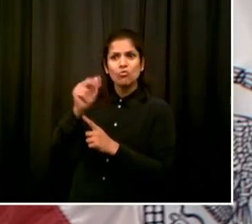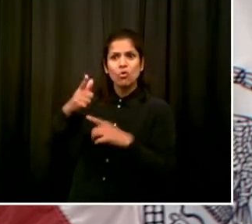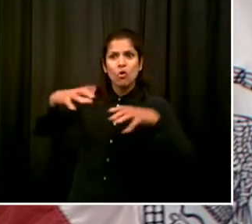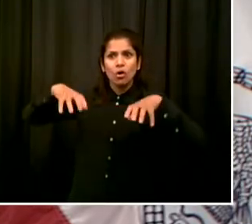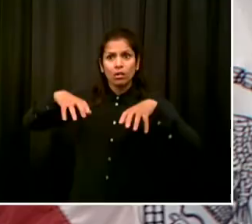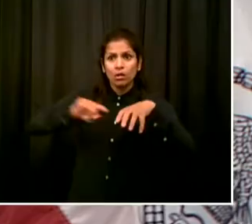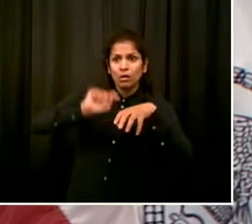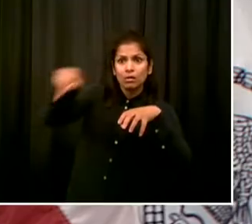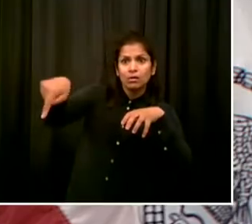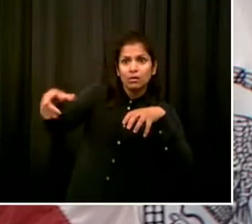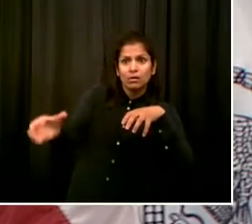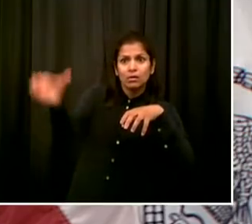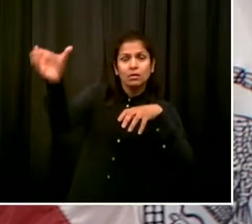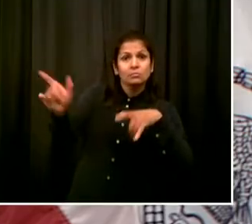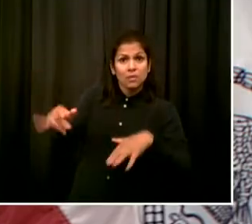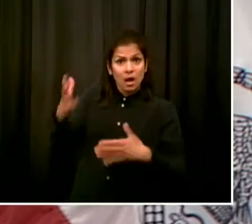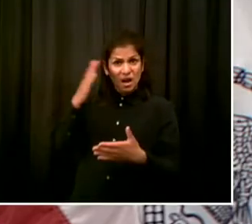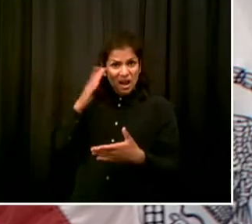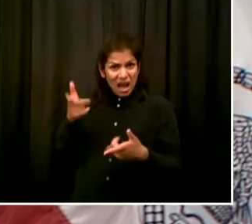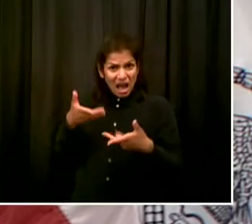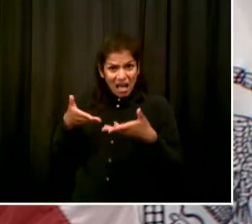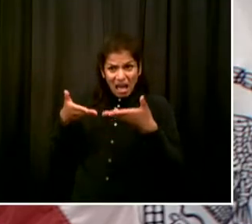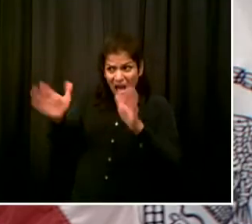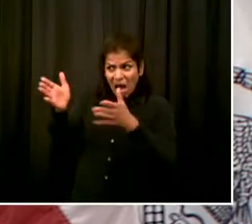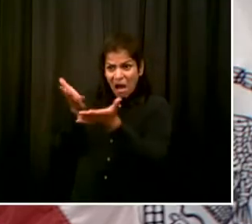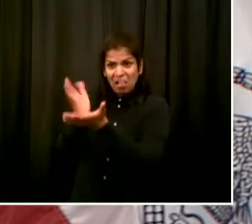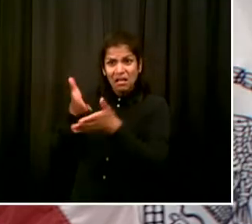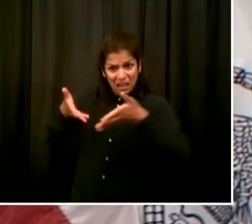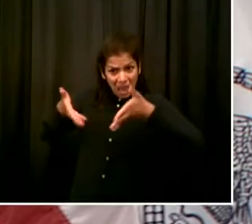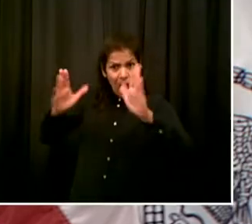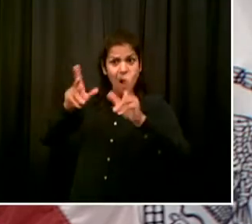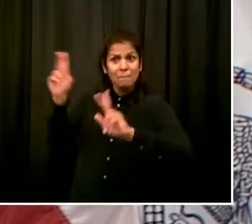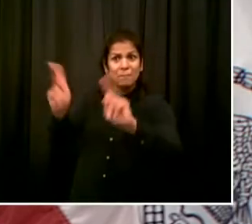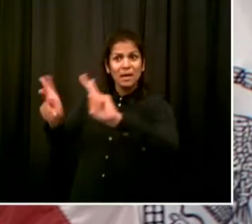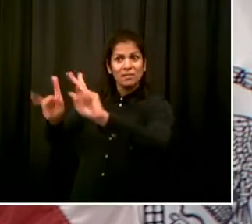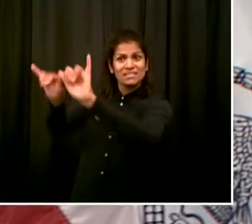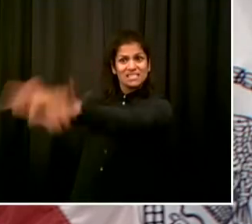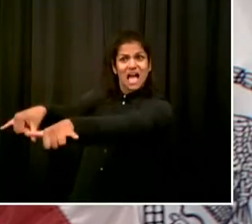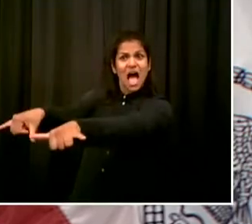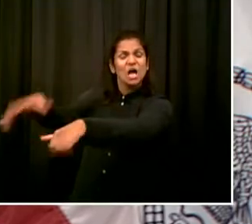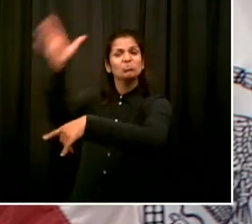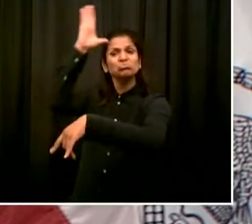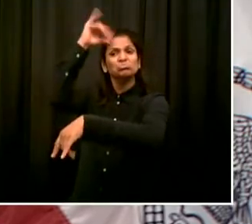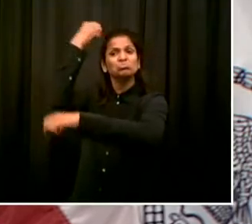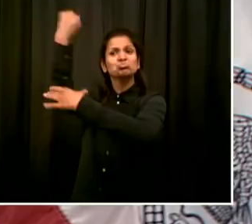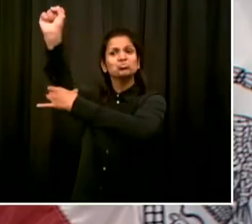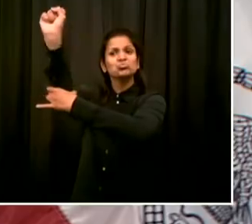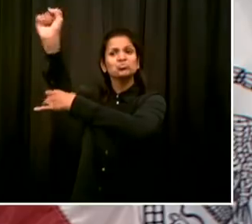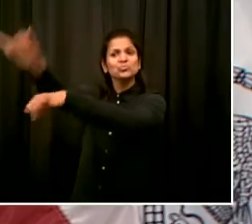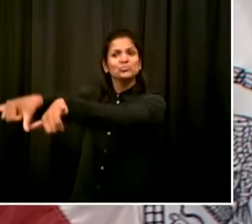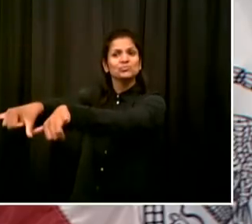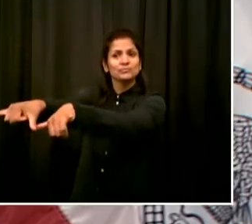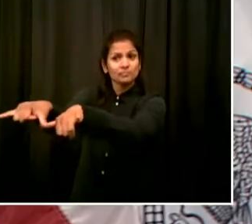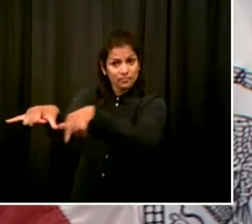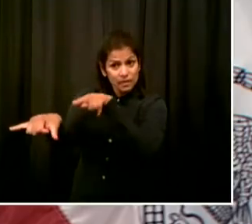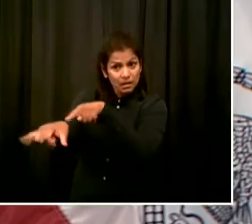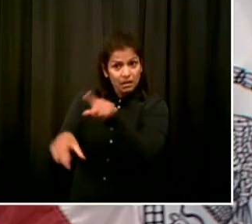IS NASTY GRAFFITI AND WILL ITHS ROGUP BEALLOW EDTO OCCUPY THE AREA INDEFINITELY OR WOULD YOU CALL THAT OUT WITH